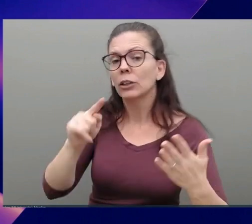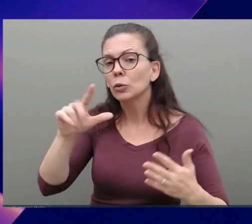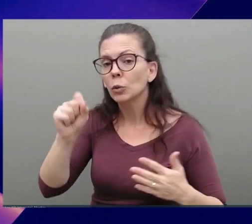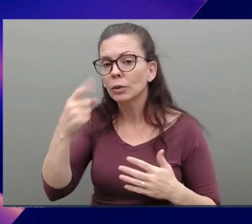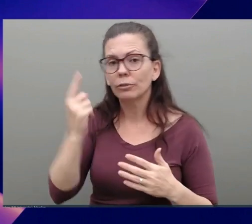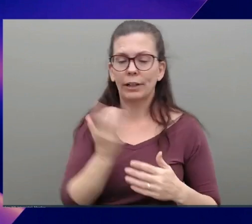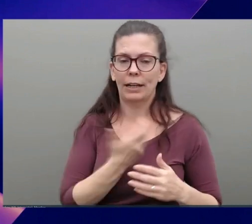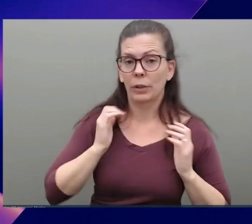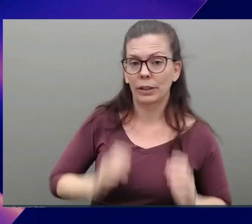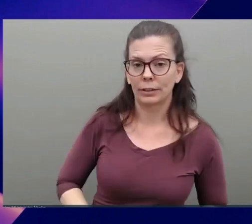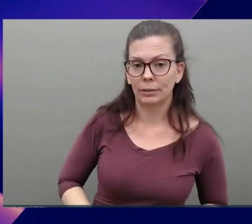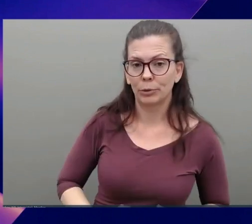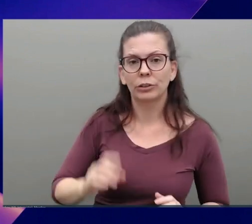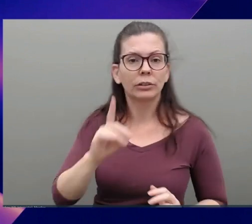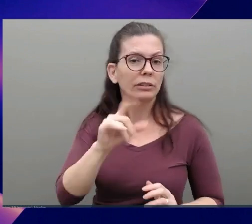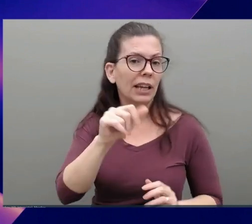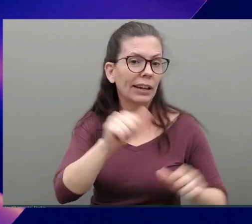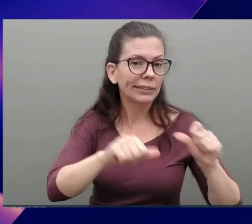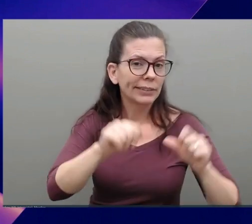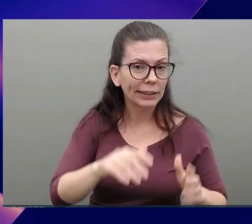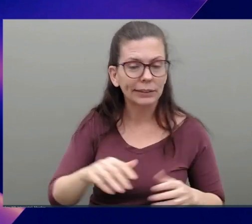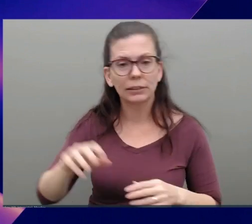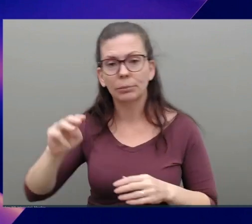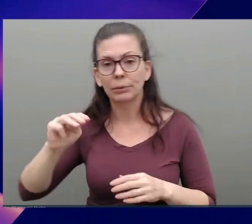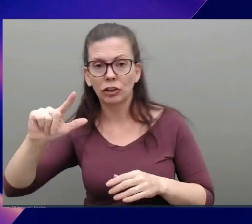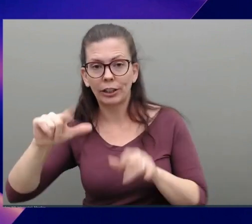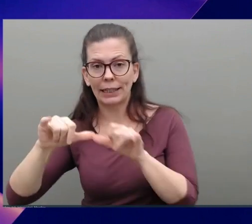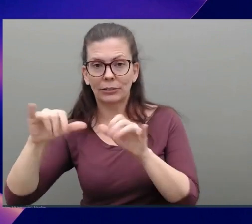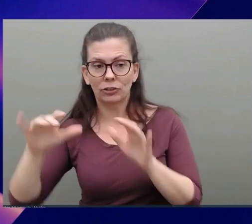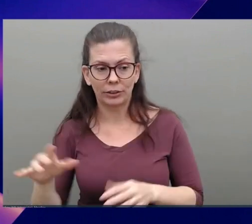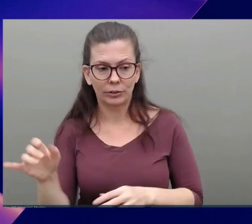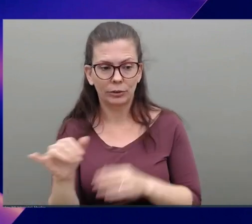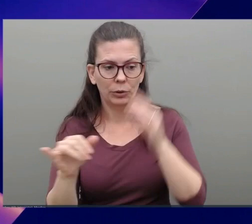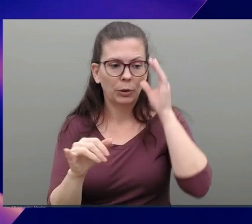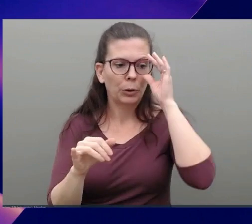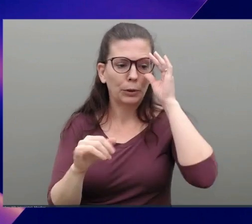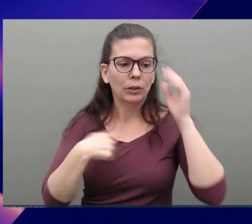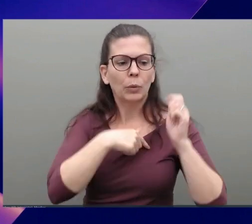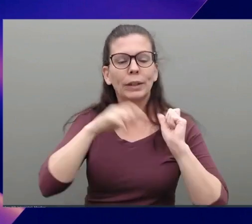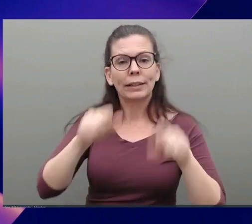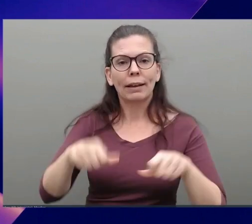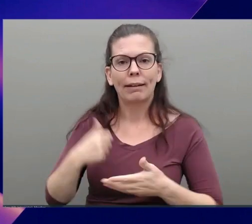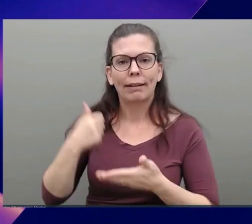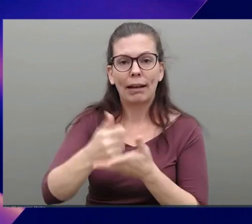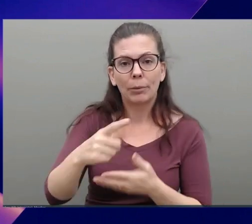to data scientists and machine learning engineer, so that we can help them in their agility